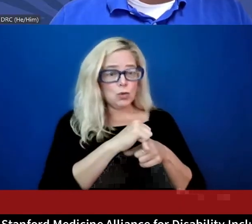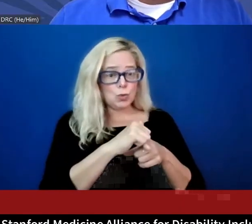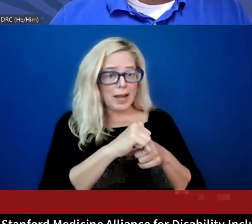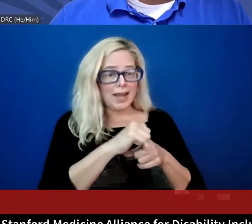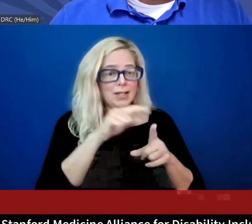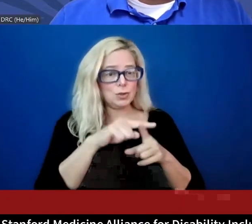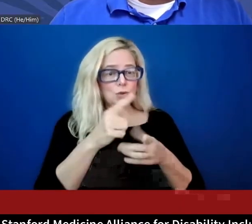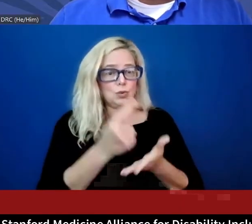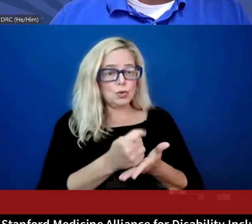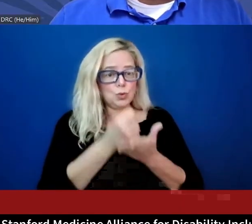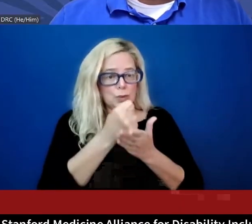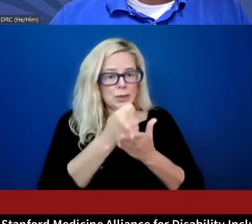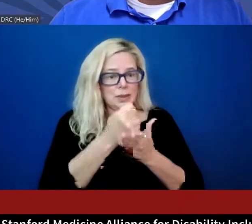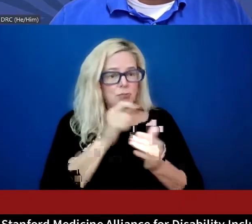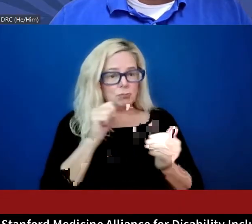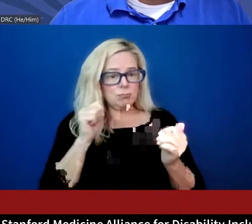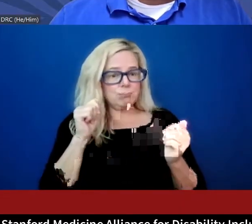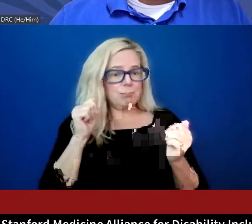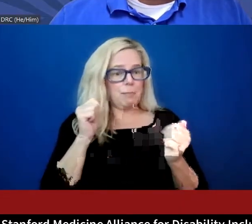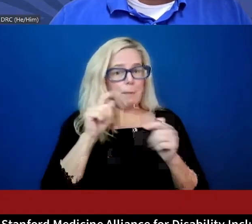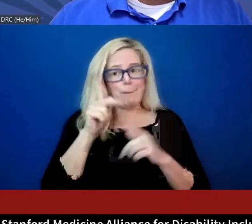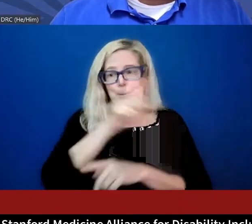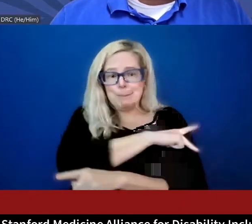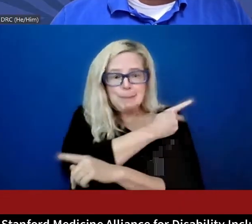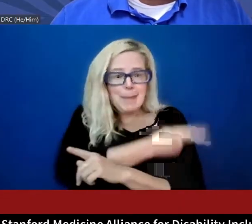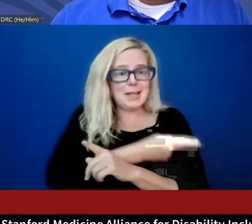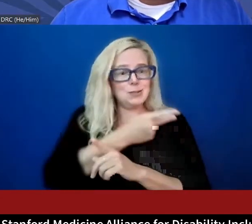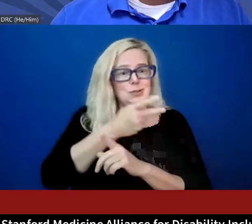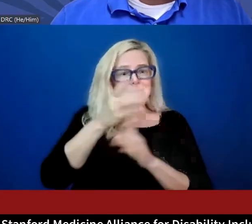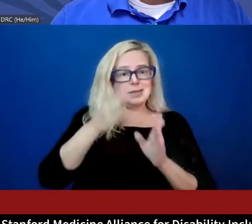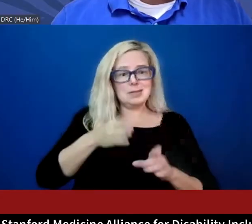And if you're not getting this training in medical school and you're not getting it in at residency,